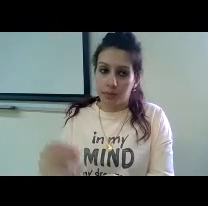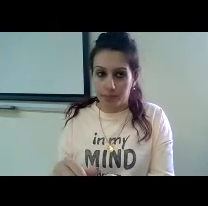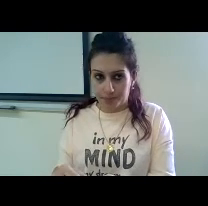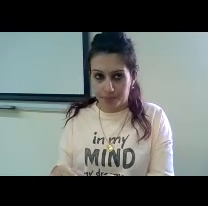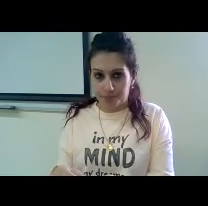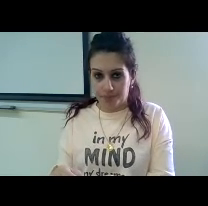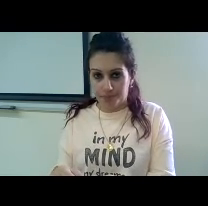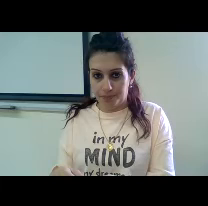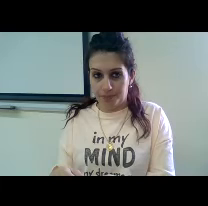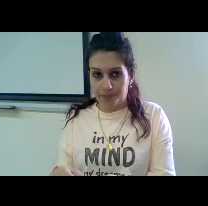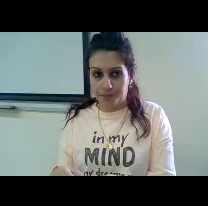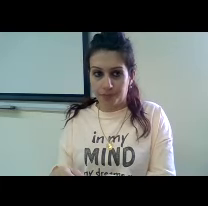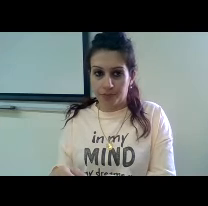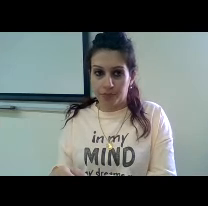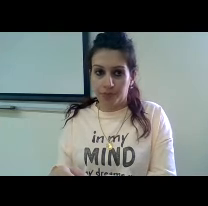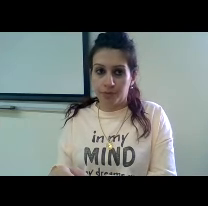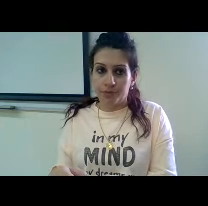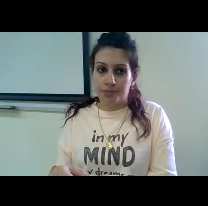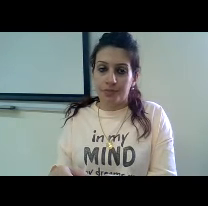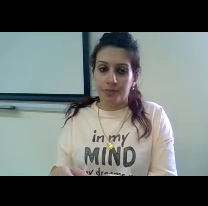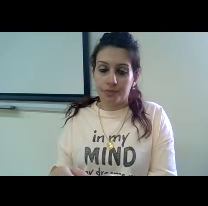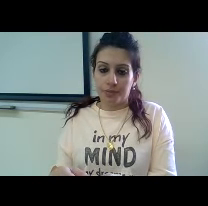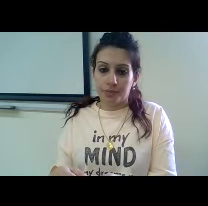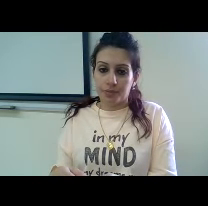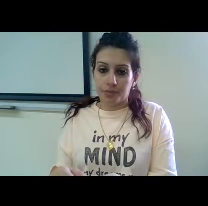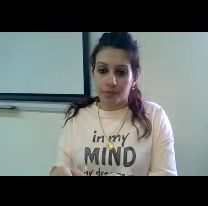And as for the policy and the procedure,